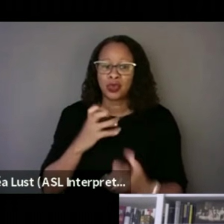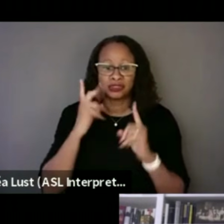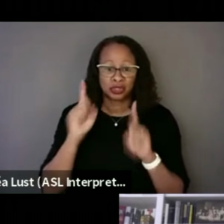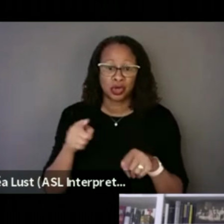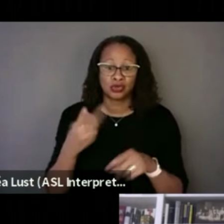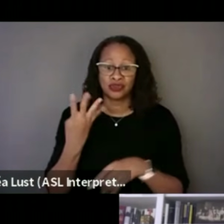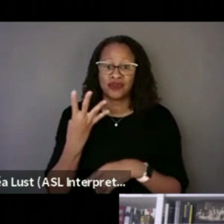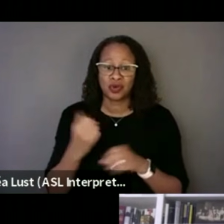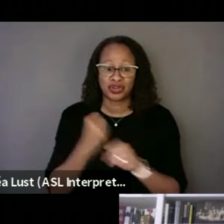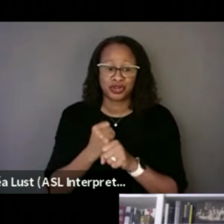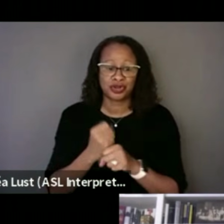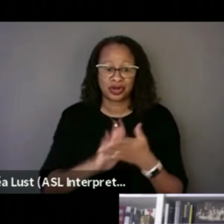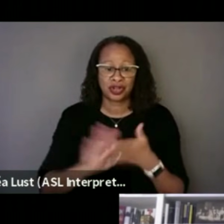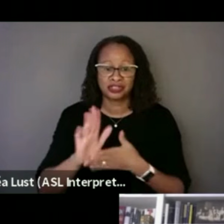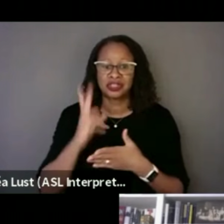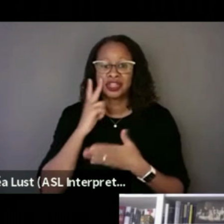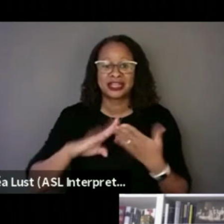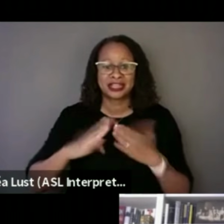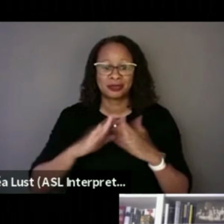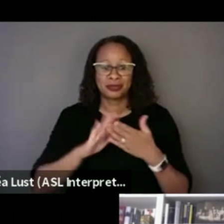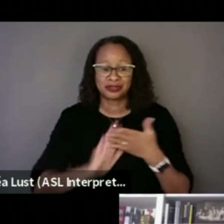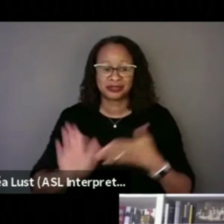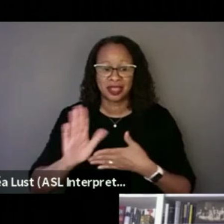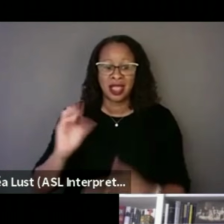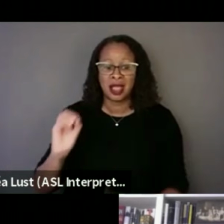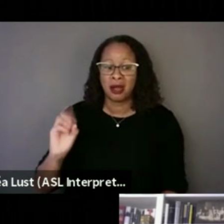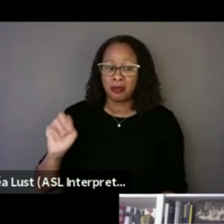Right now looking at community college. And Omar is starting a business.